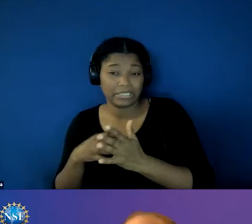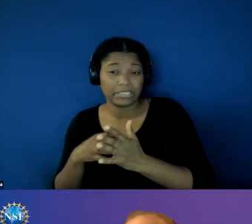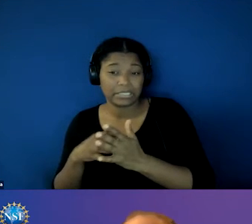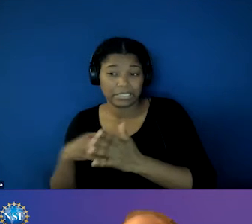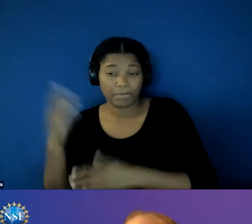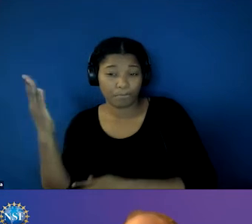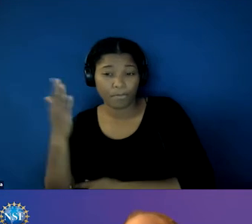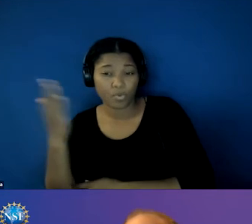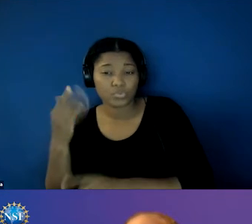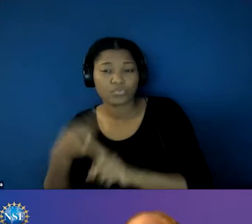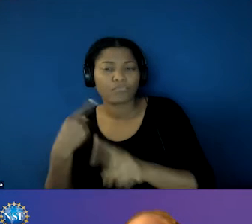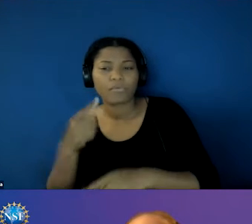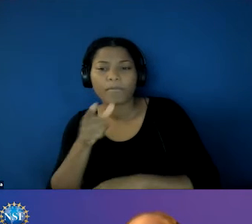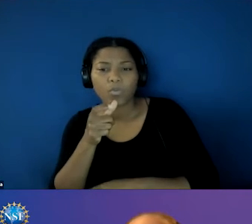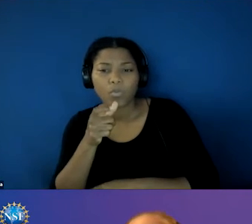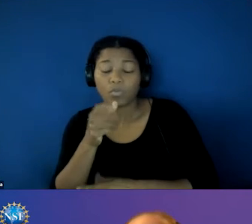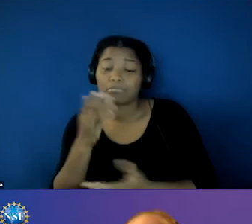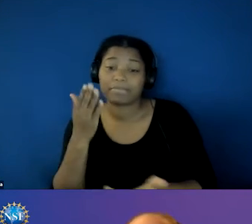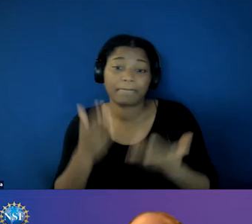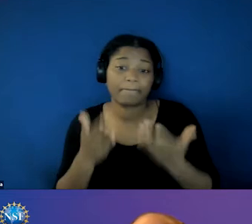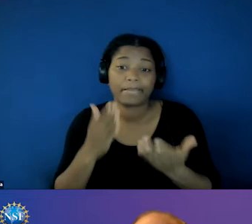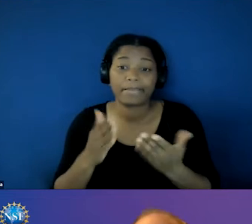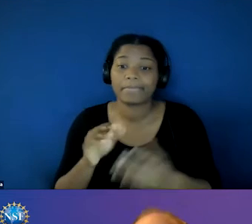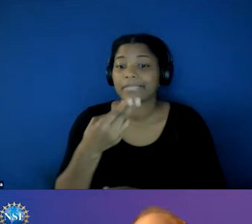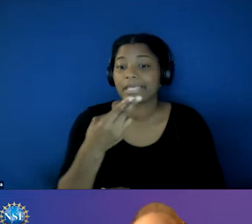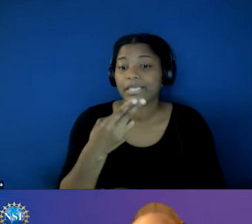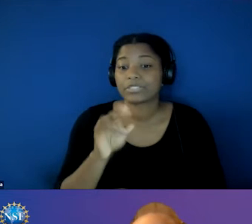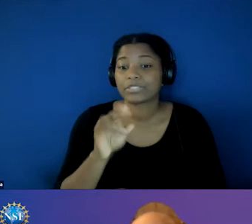or Historically Black Colleges and Universities where they say that,